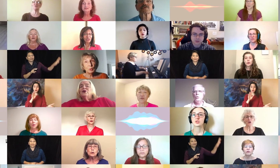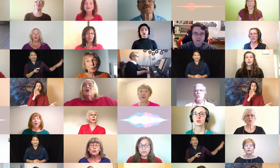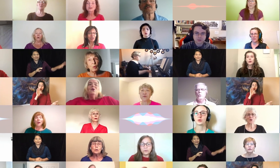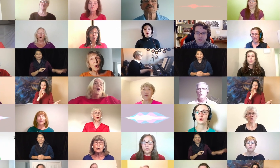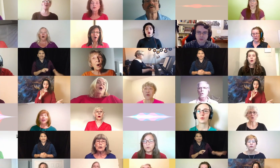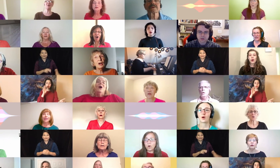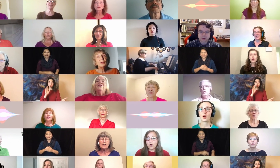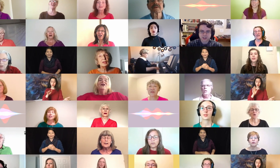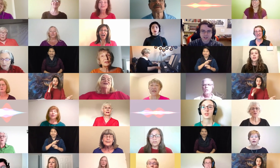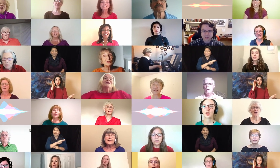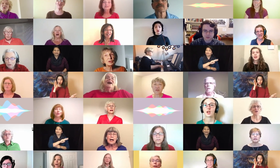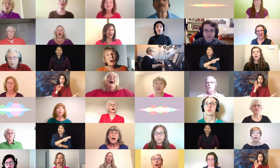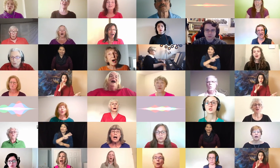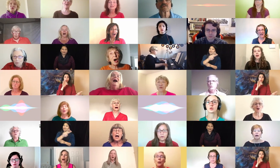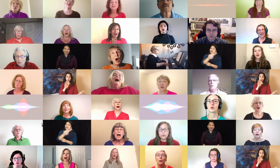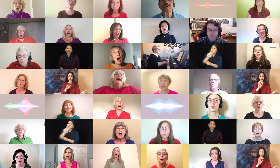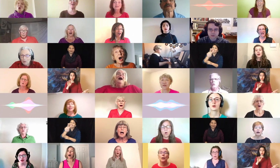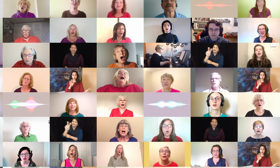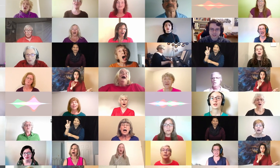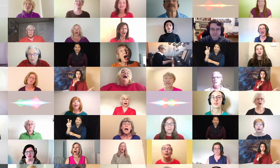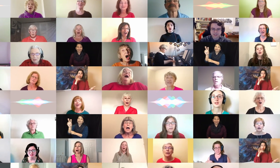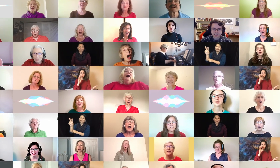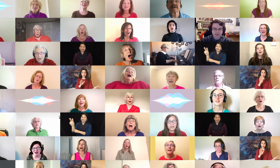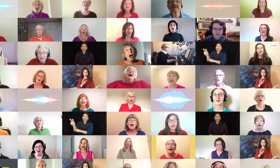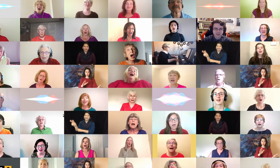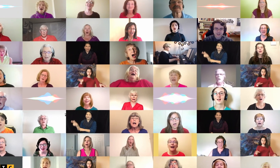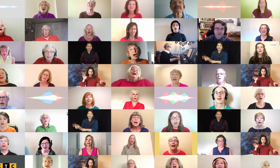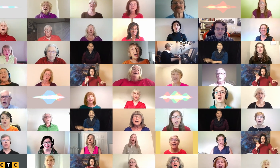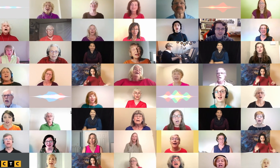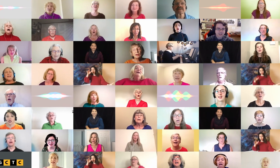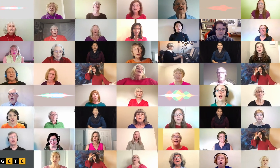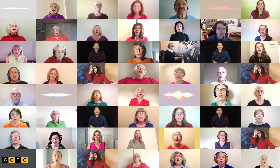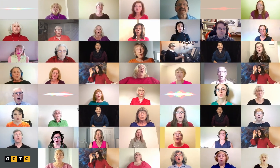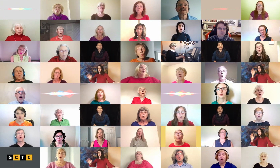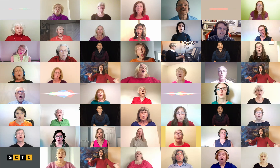L: toward the sky!